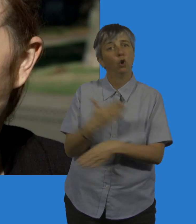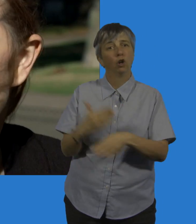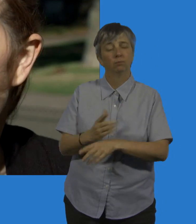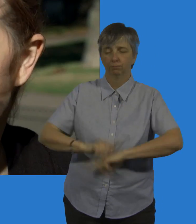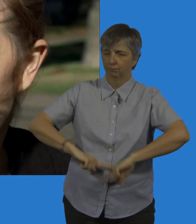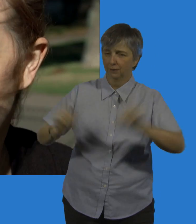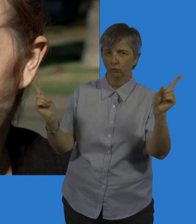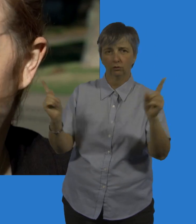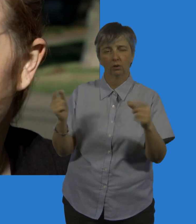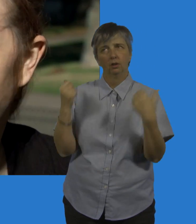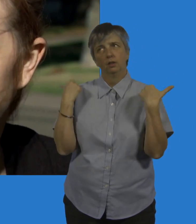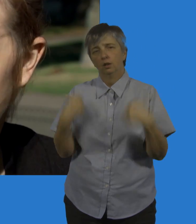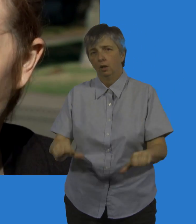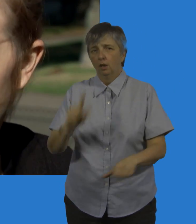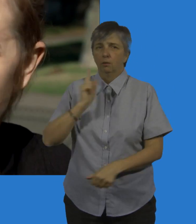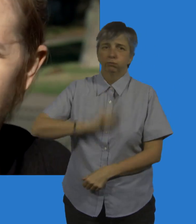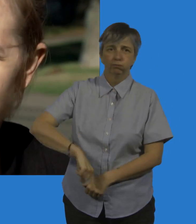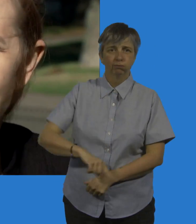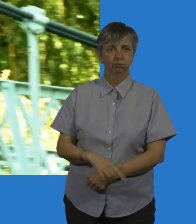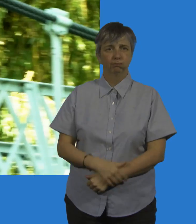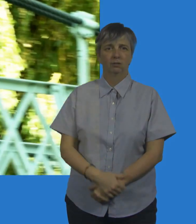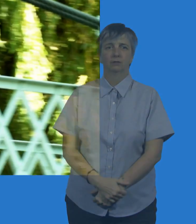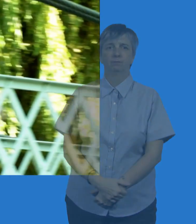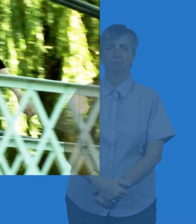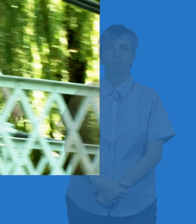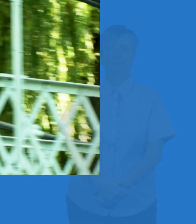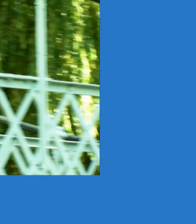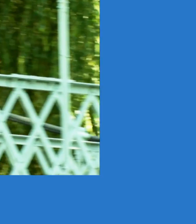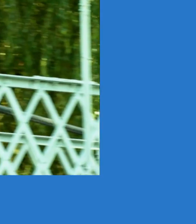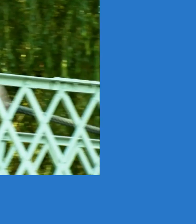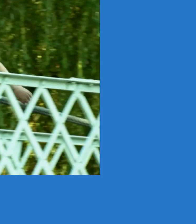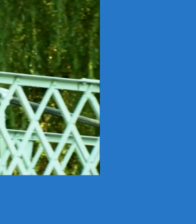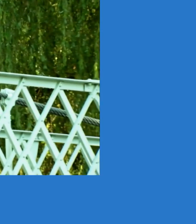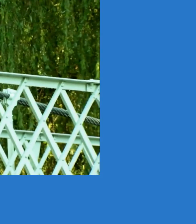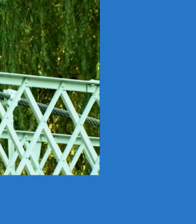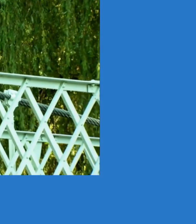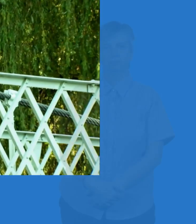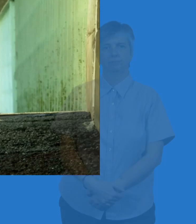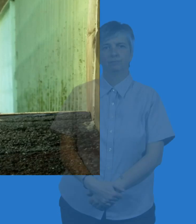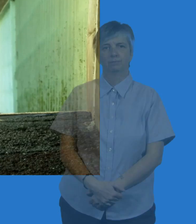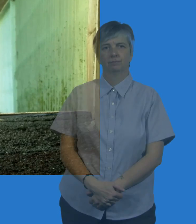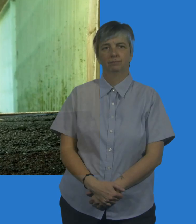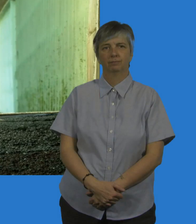who do things differently – and that’s where it’s all changed really. Dr Nina Pearson: General Practice is under enormous pressure.